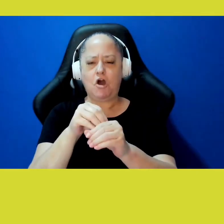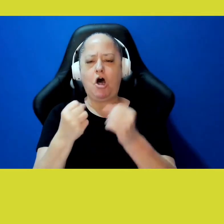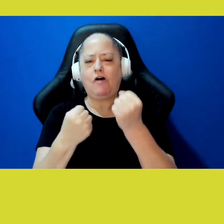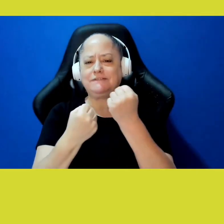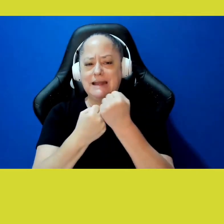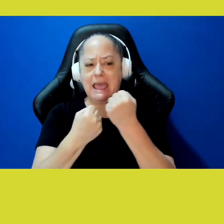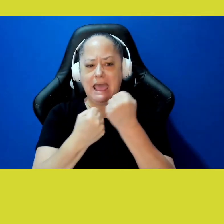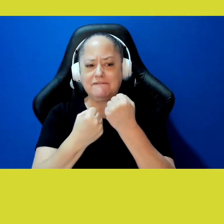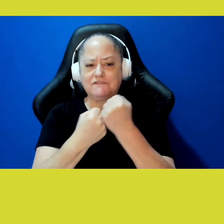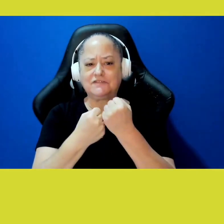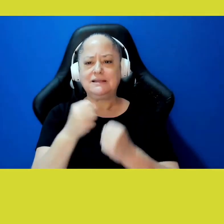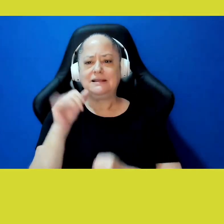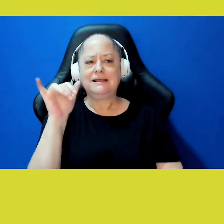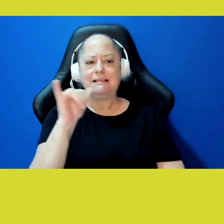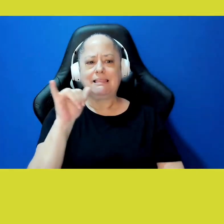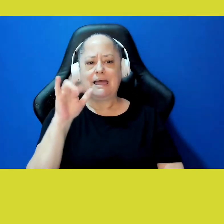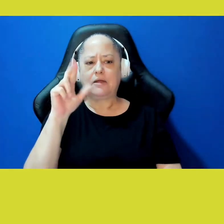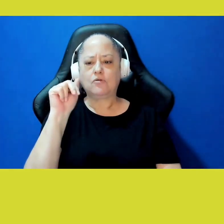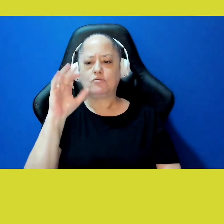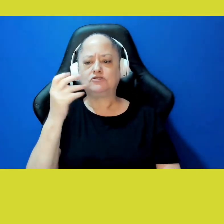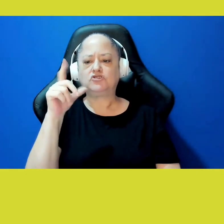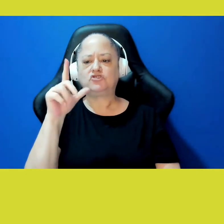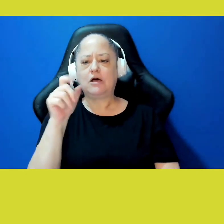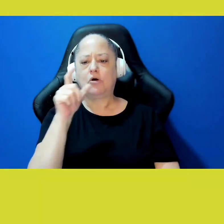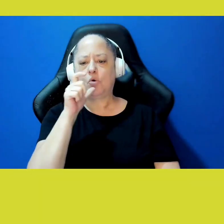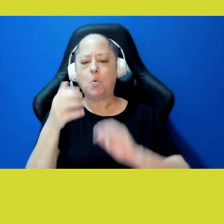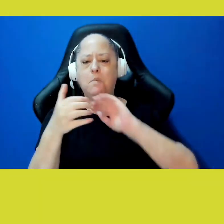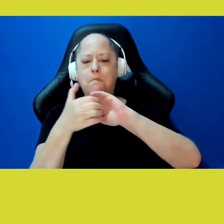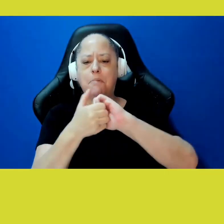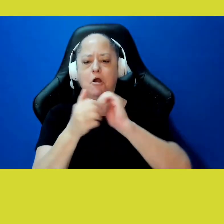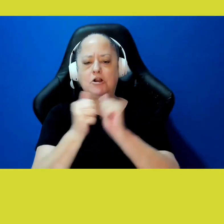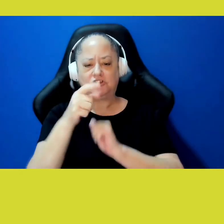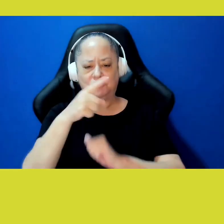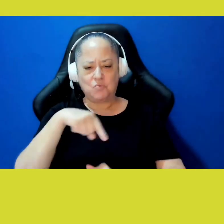Rachelle, who partners with us all the time. Yes.